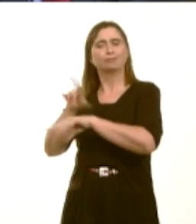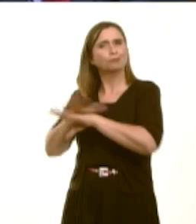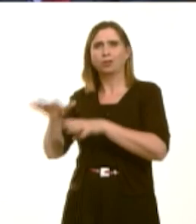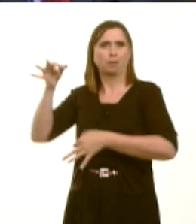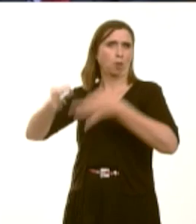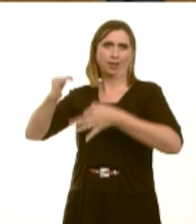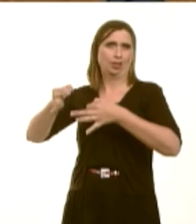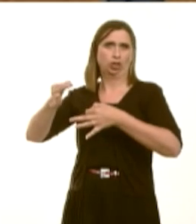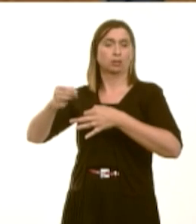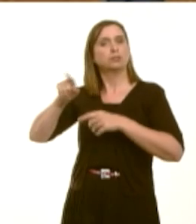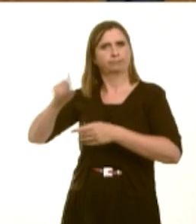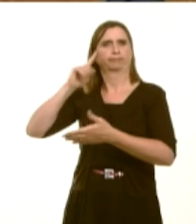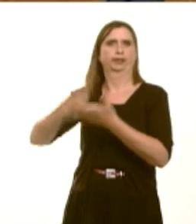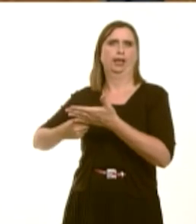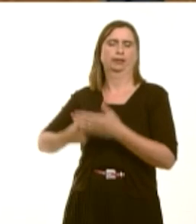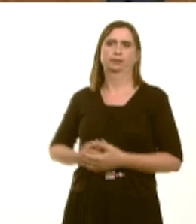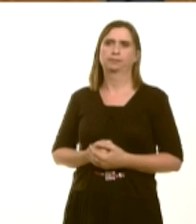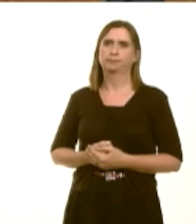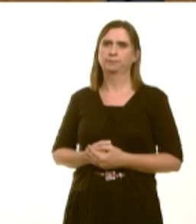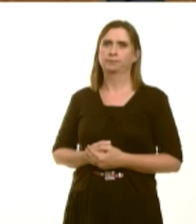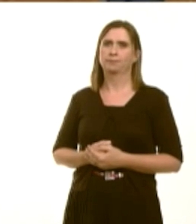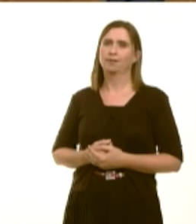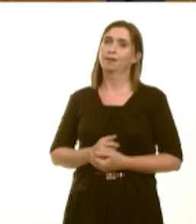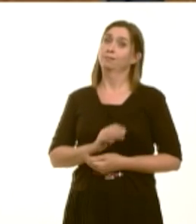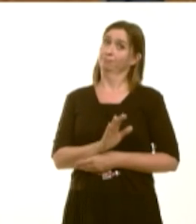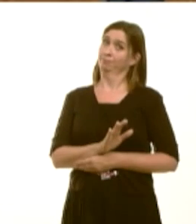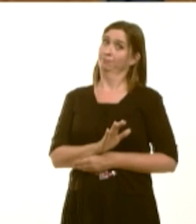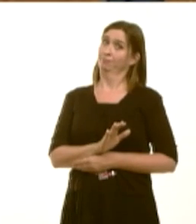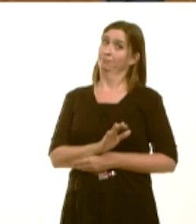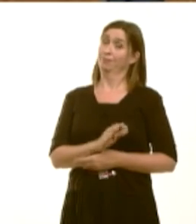Andrew R.T. Davies: First Minister, I donít need to take advice, although Darren Millar